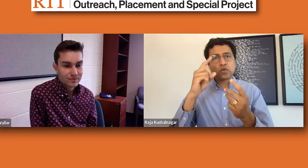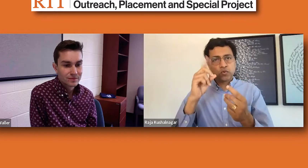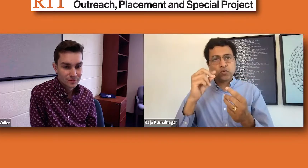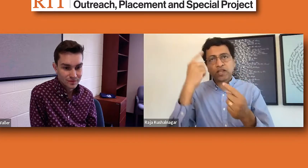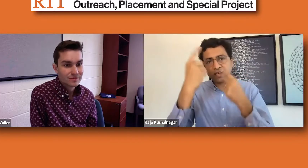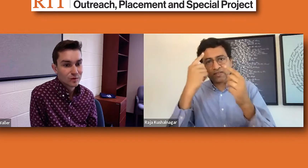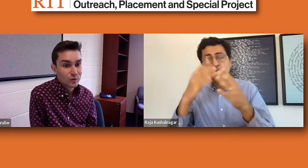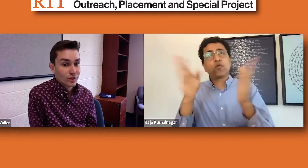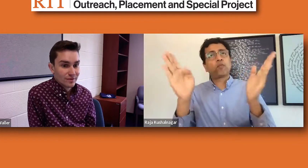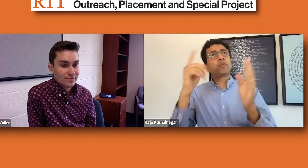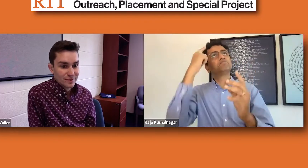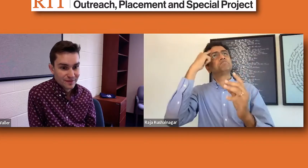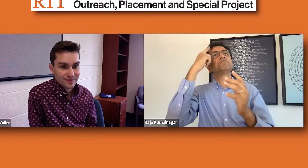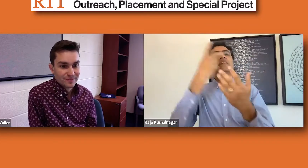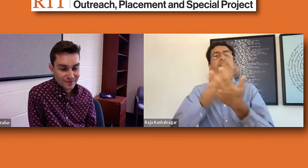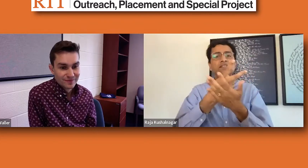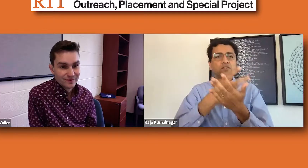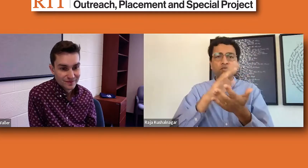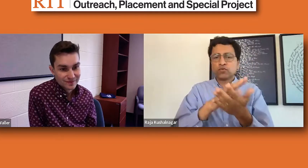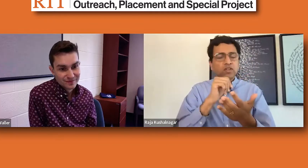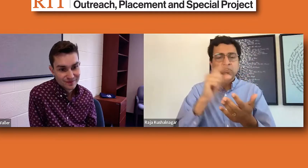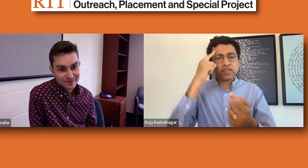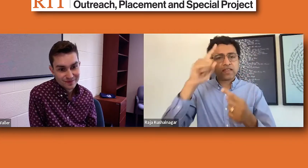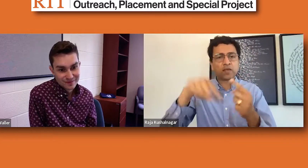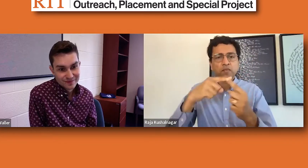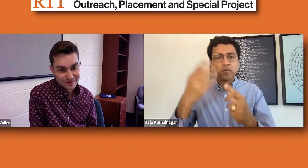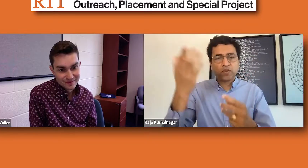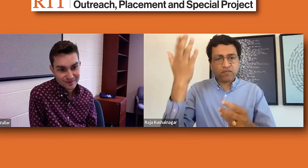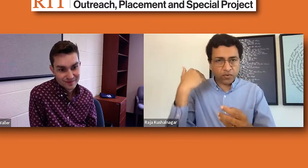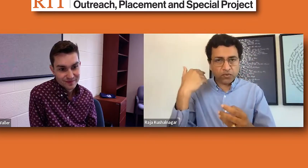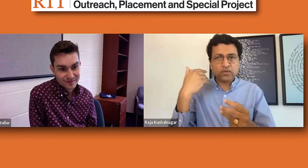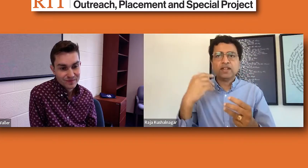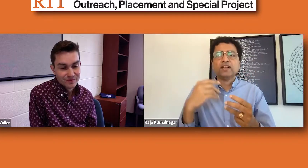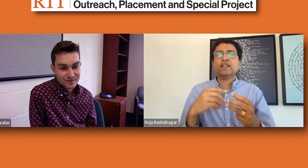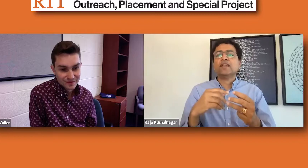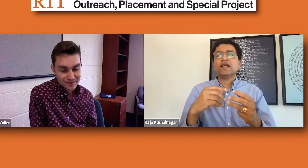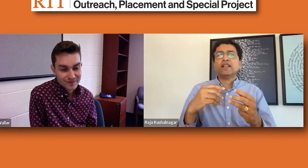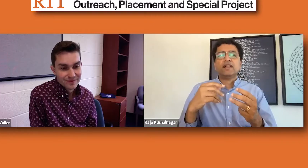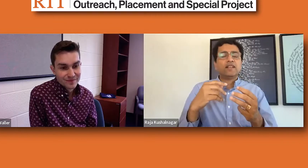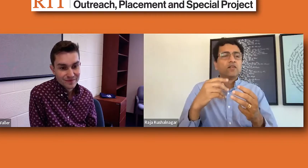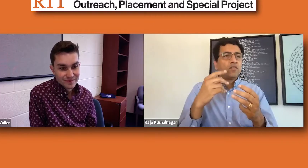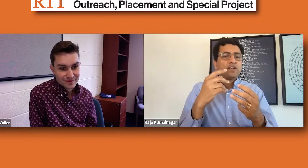And a high number of students do consider it once they've experienced this program because maybe they hadn't experienced